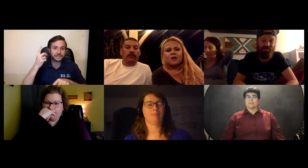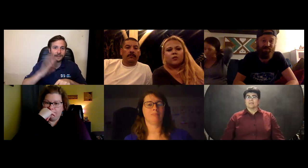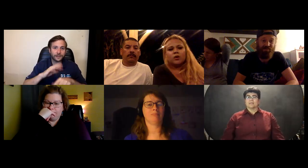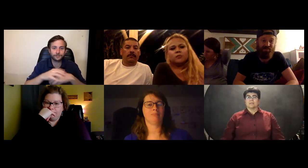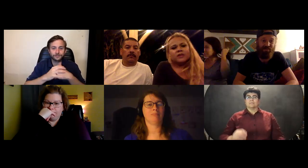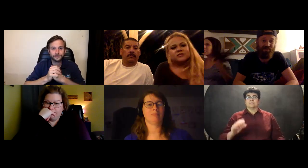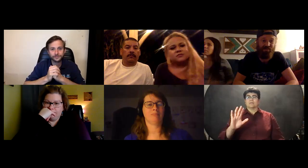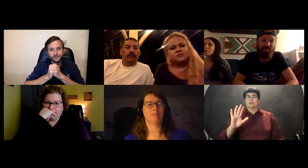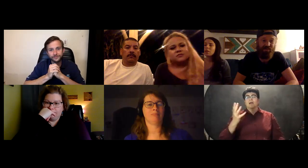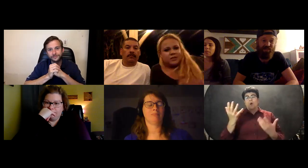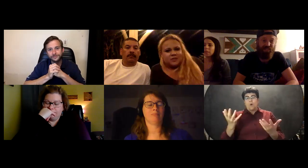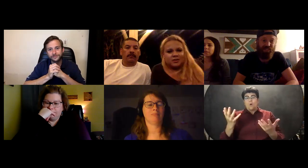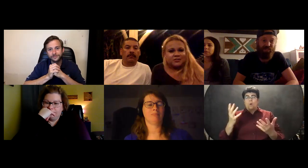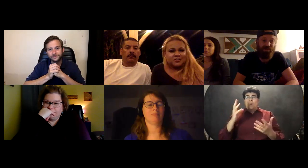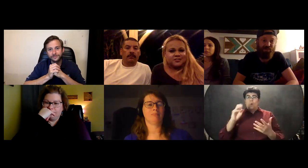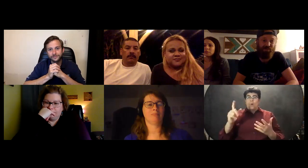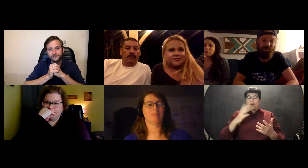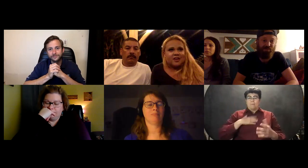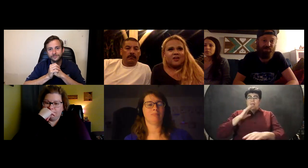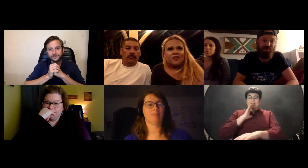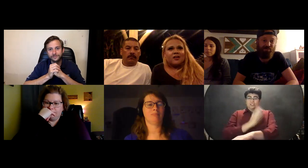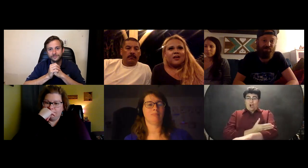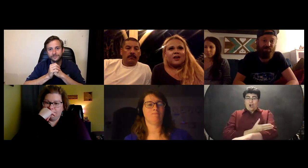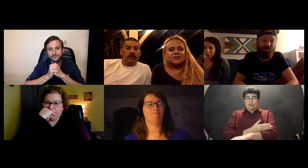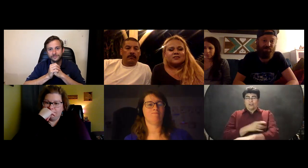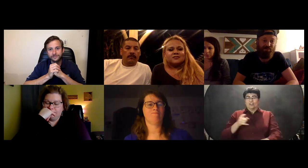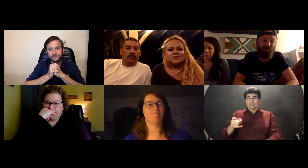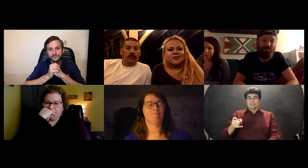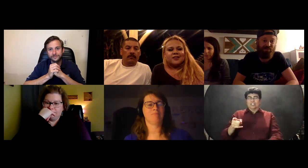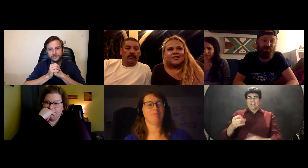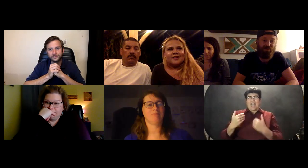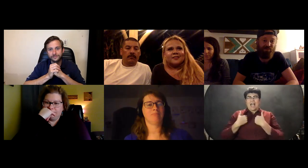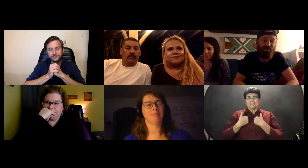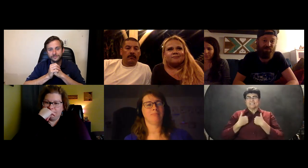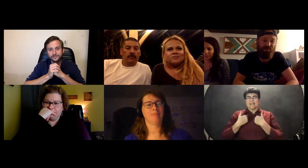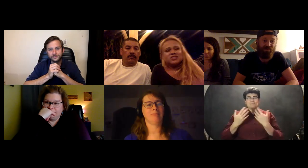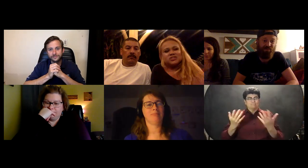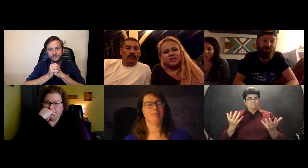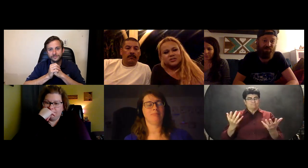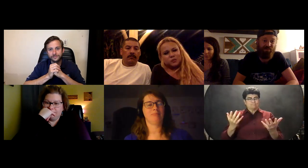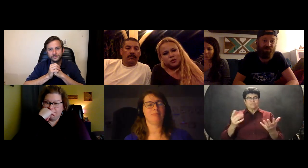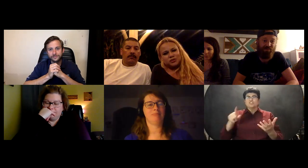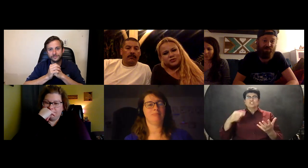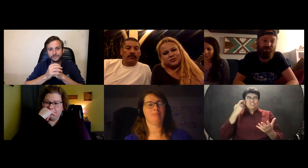well my my daughter she's